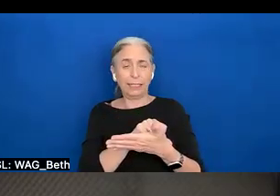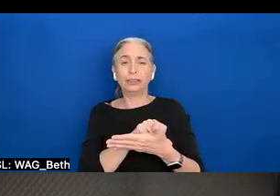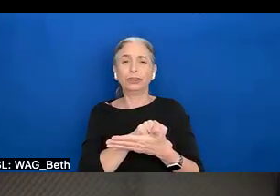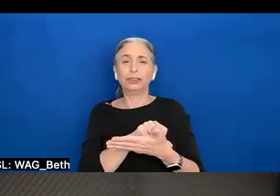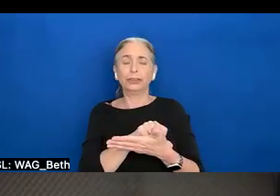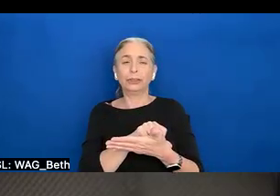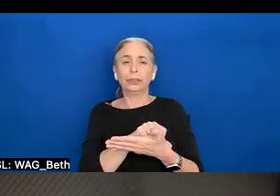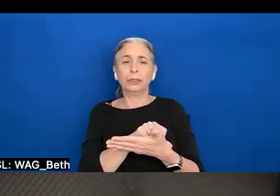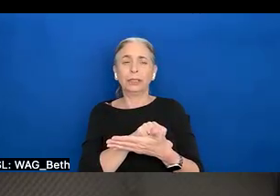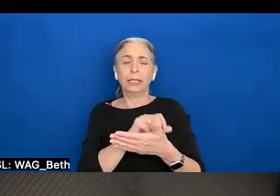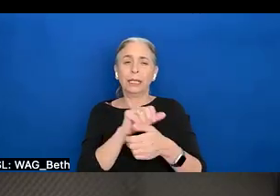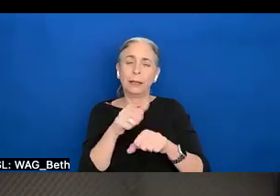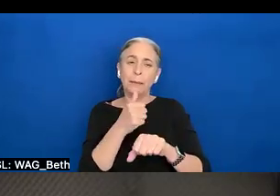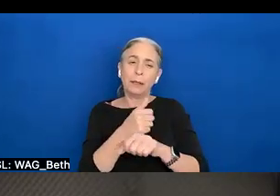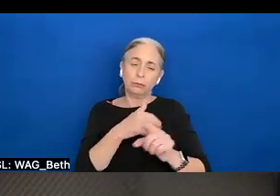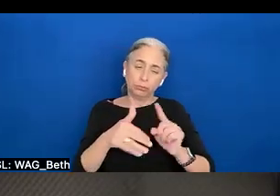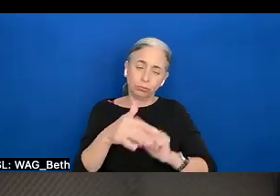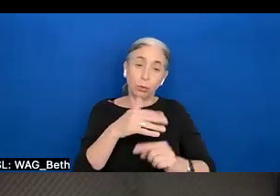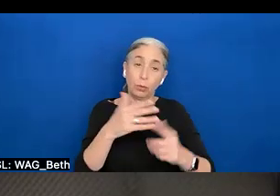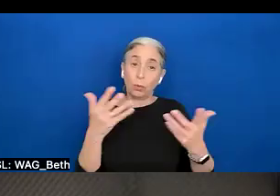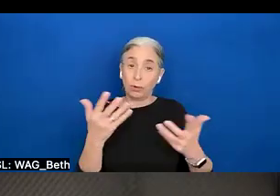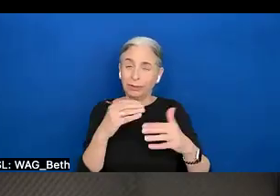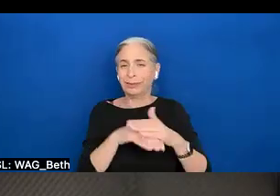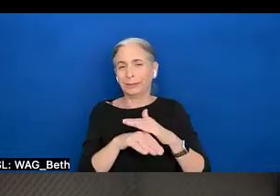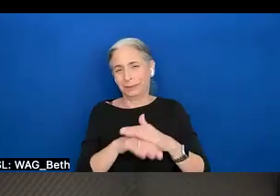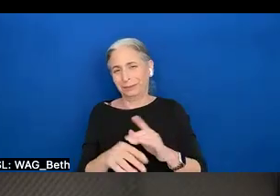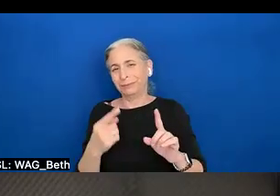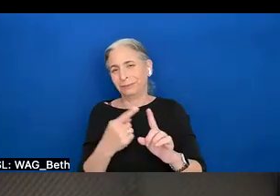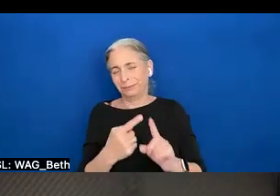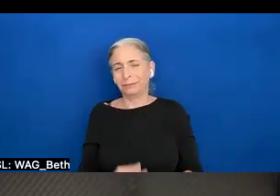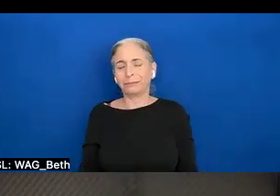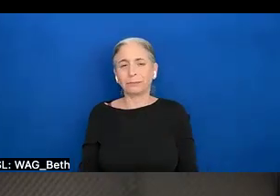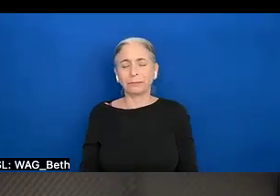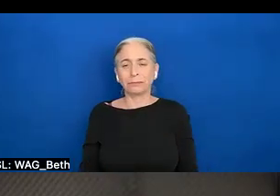And it's built around accessibility, okay? So that will solve.